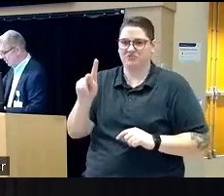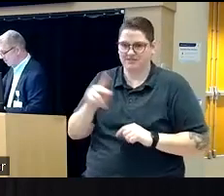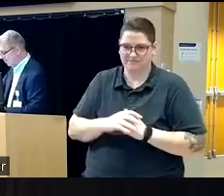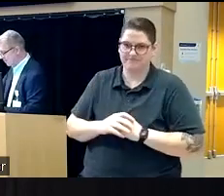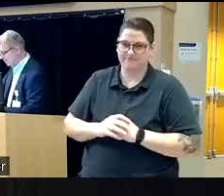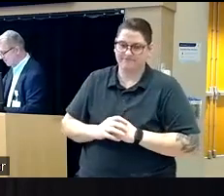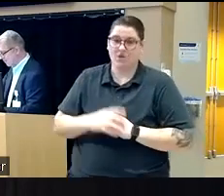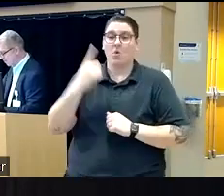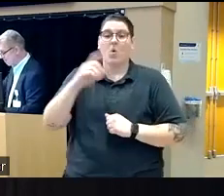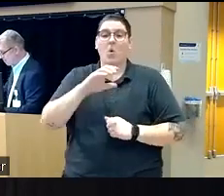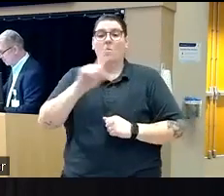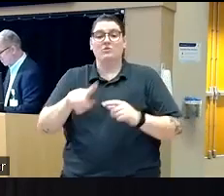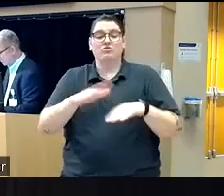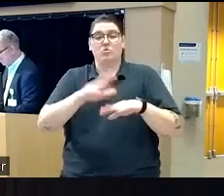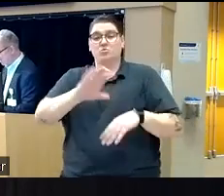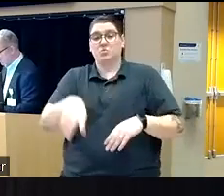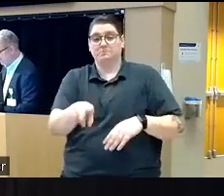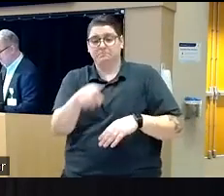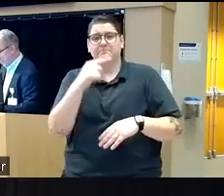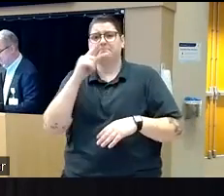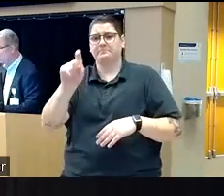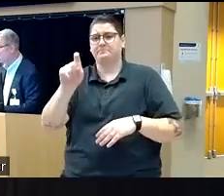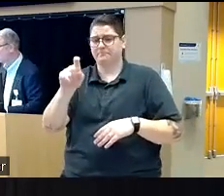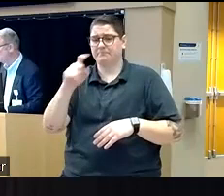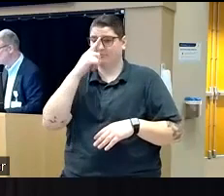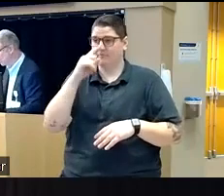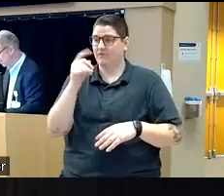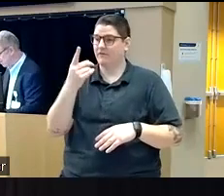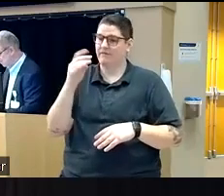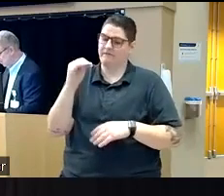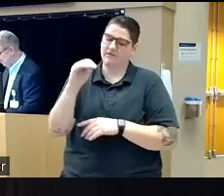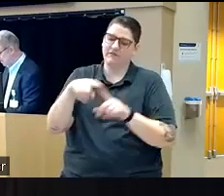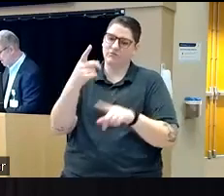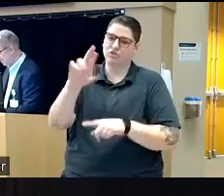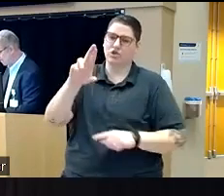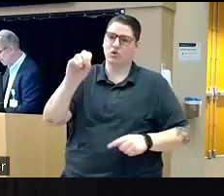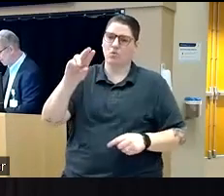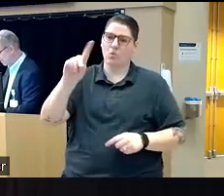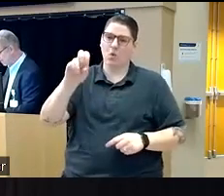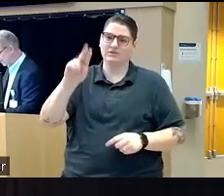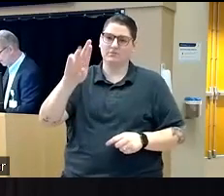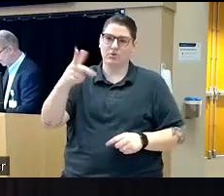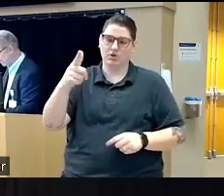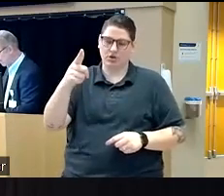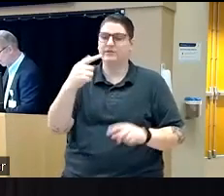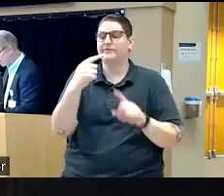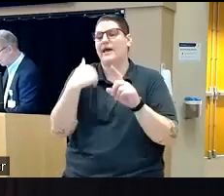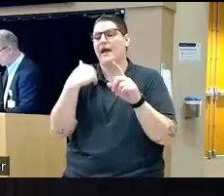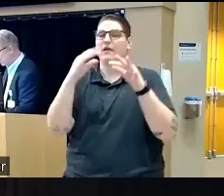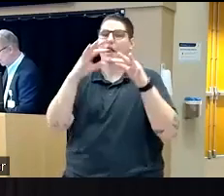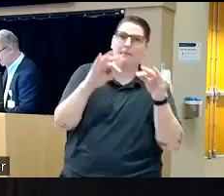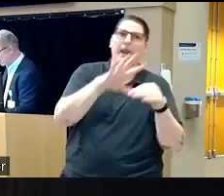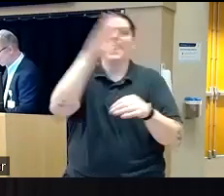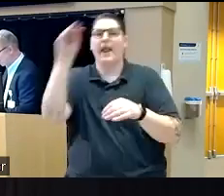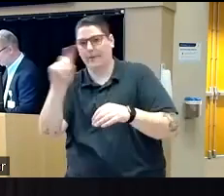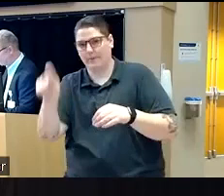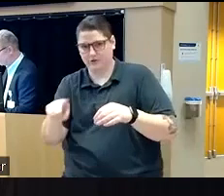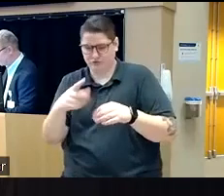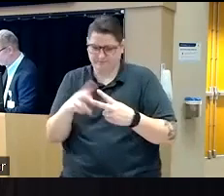point in question from Dr tepora Rosenberg both a comment and a question what an absolute gift